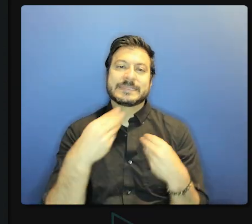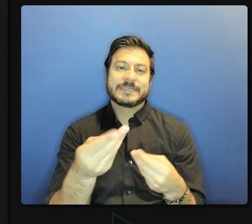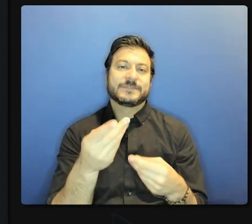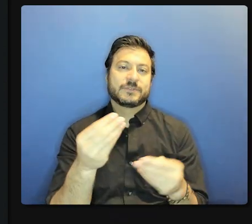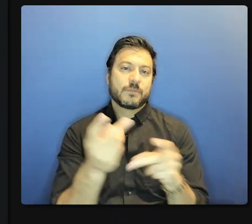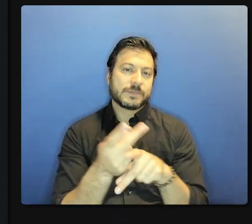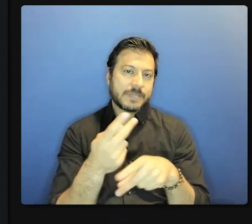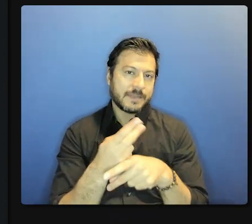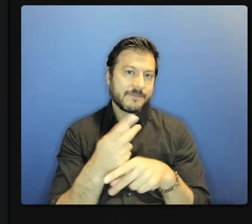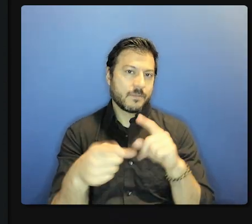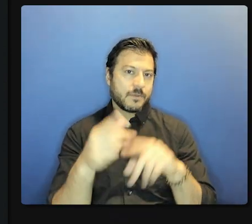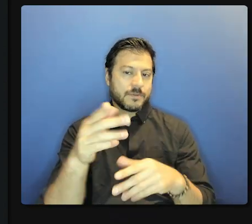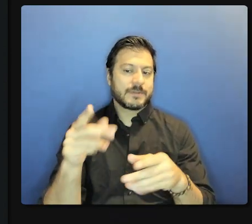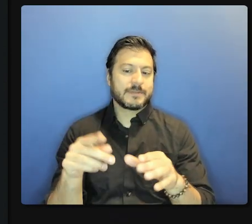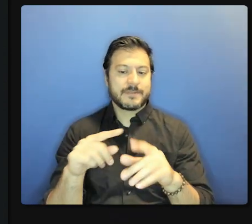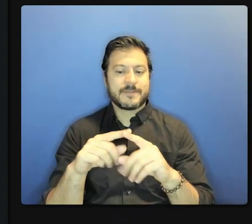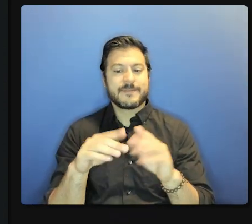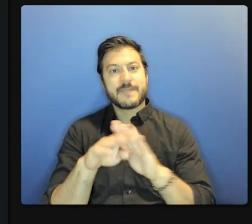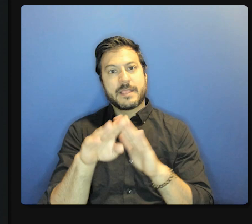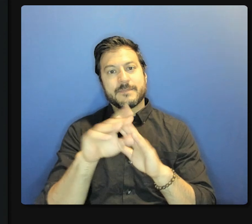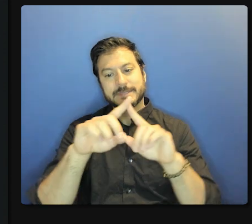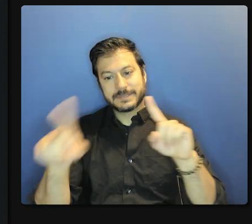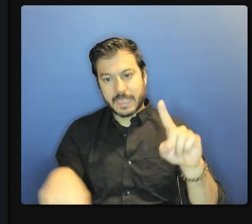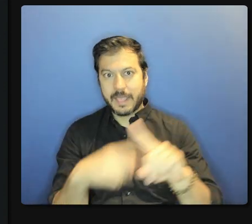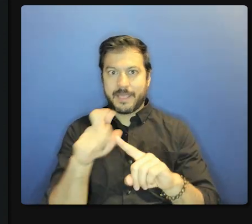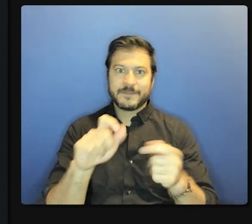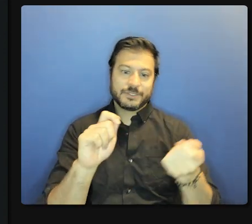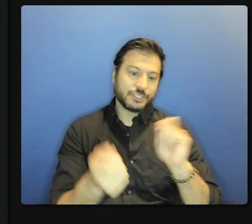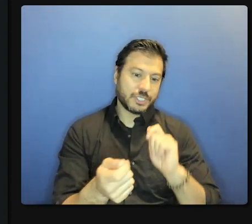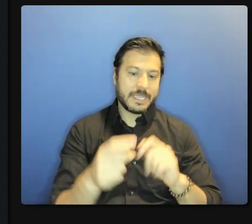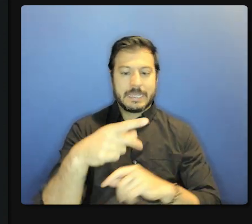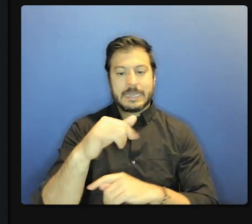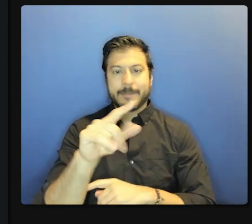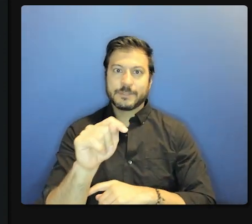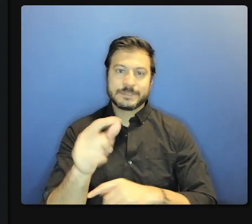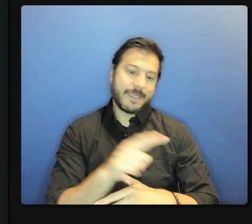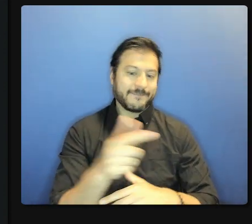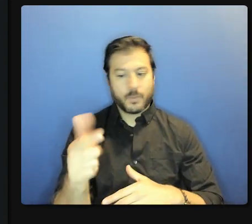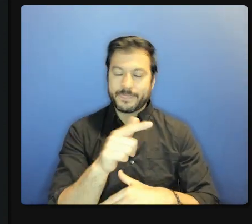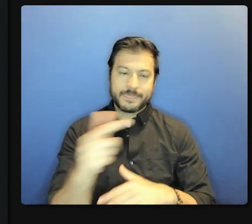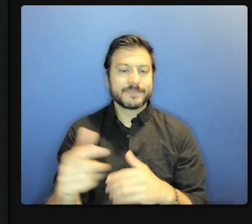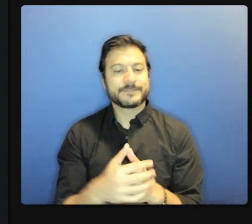This gives you productive on your development cycle without having to change inputs back and forth.